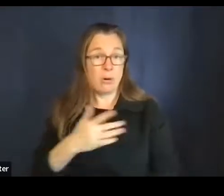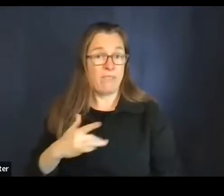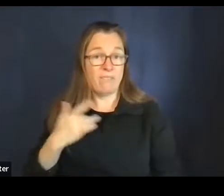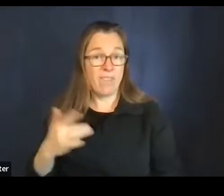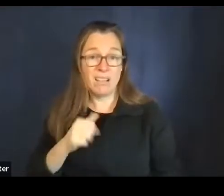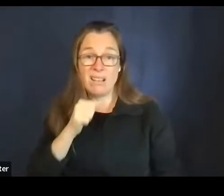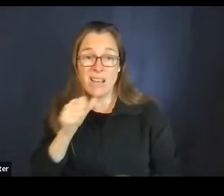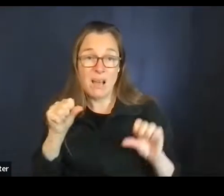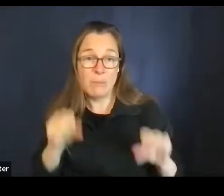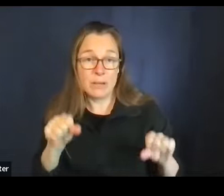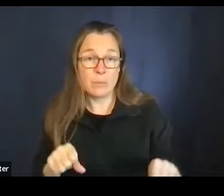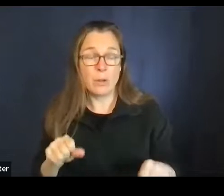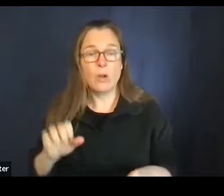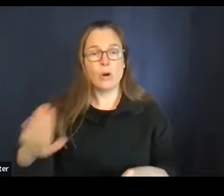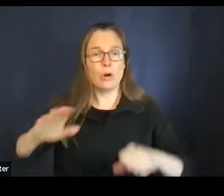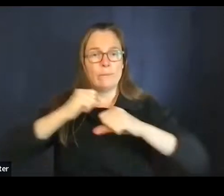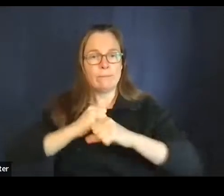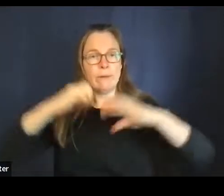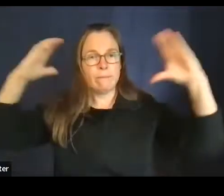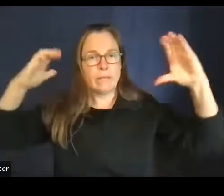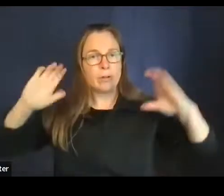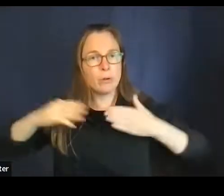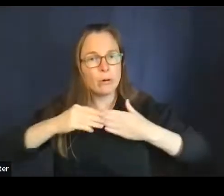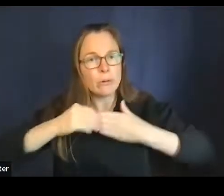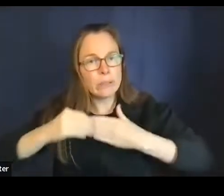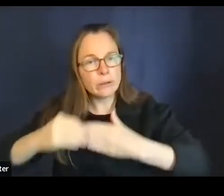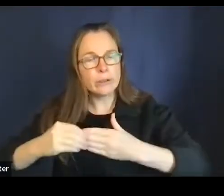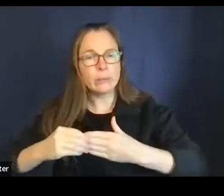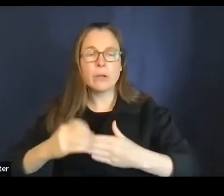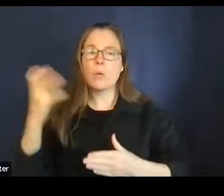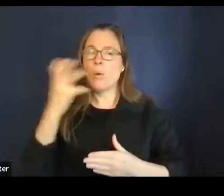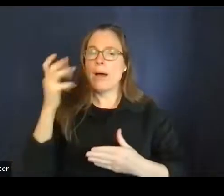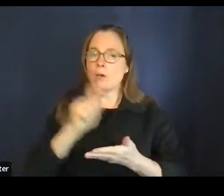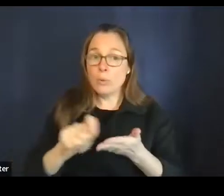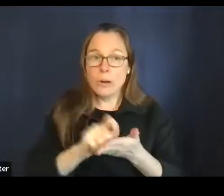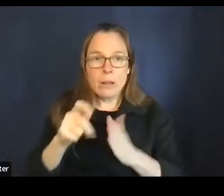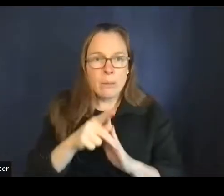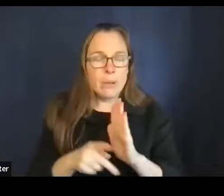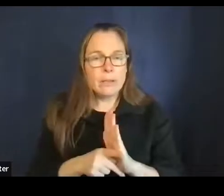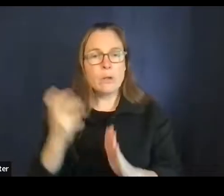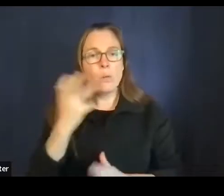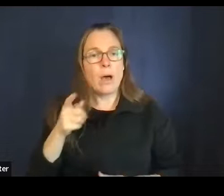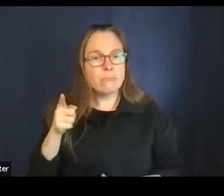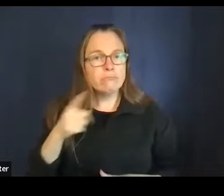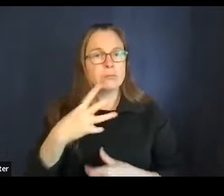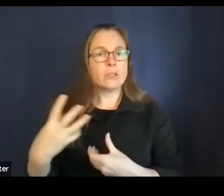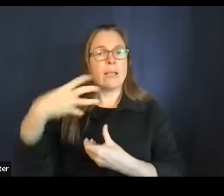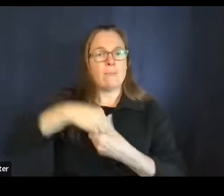This vision of leadership and representation in policy development played an integral role in selecting and guiding